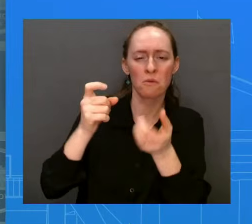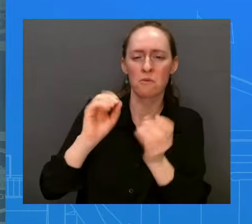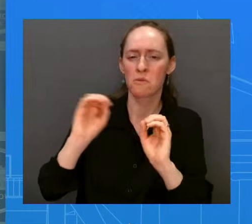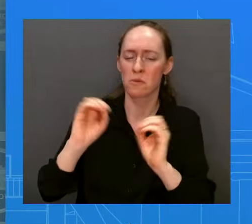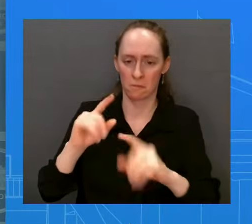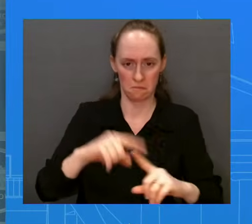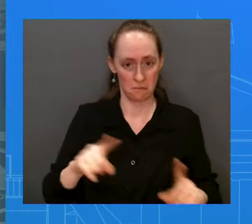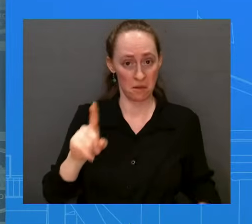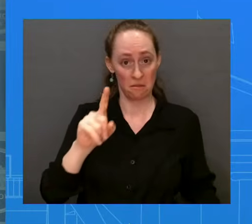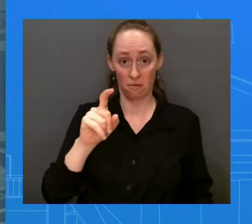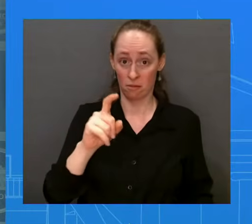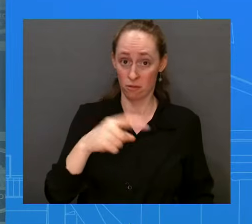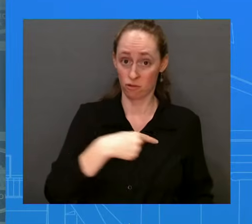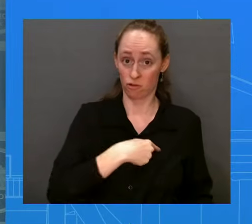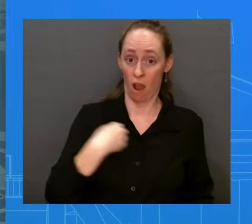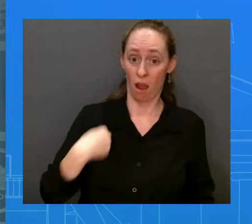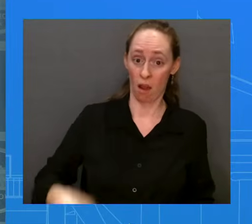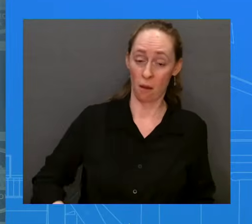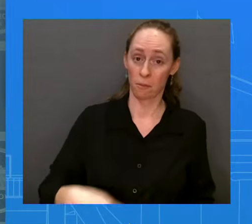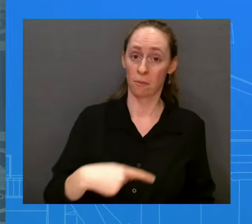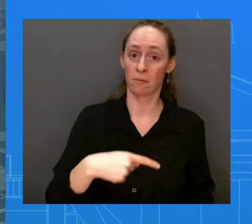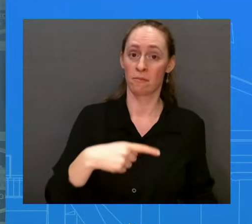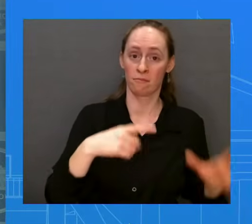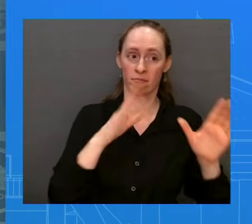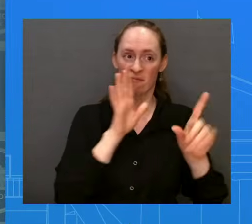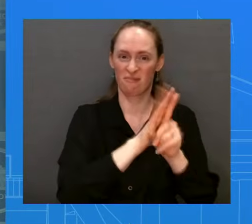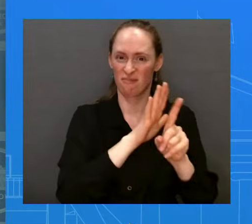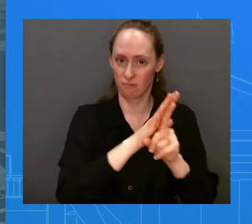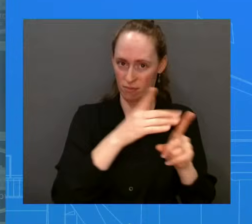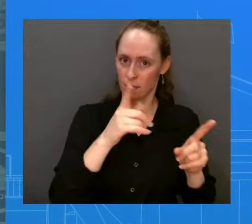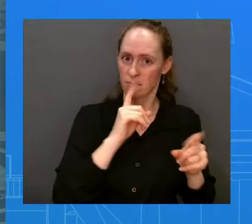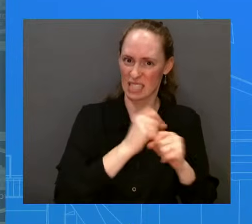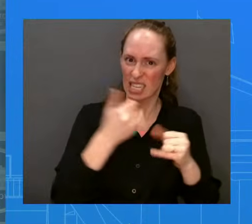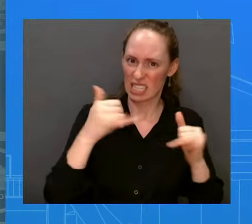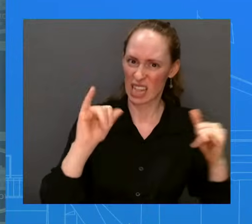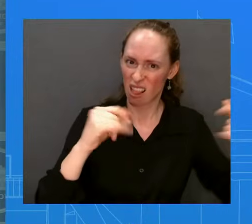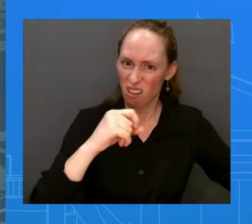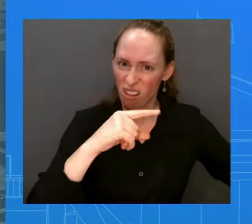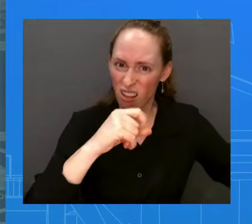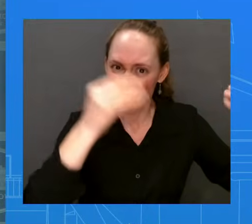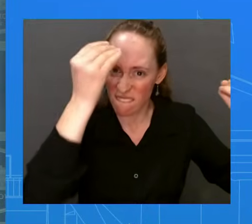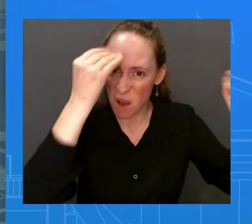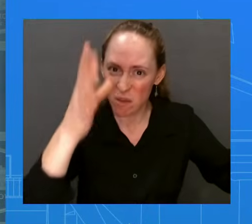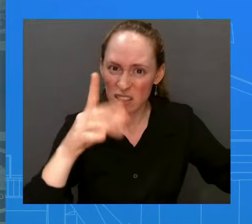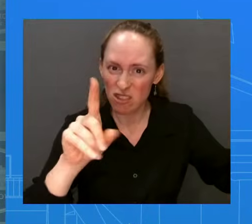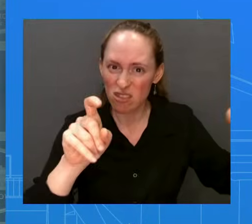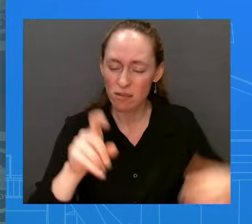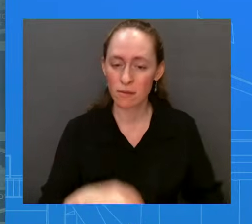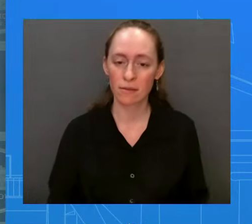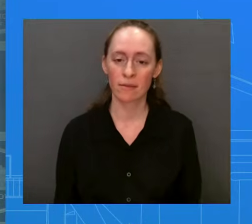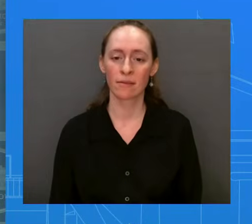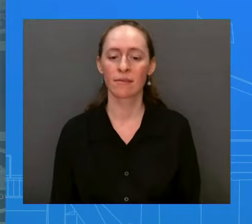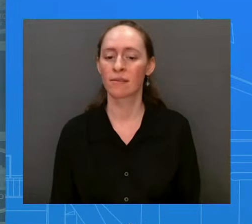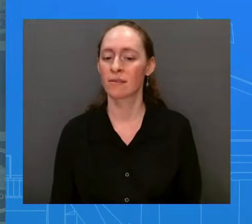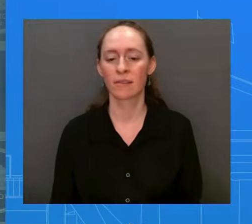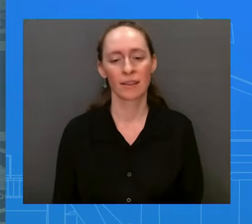about the capabilities of that. We are going to be studying it and analyzing it. There is no question in our minds